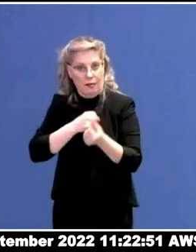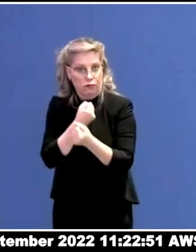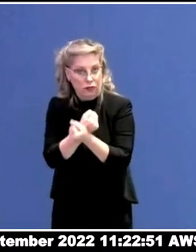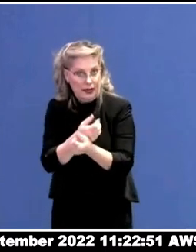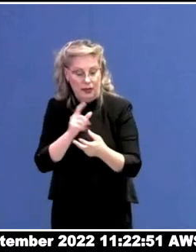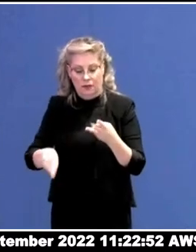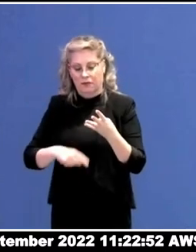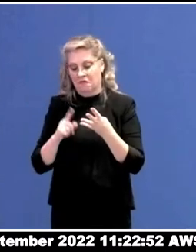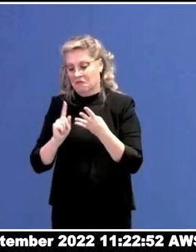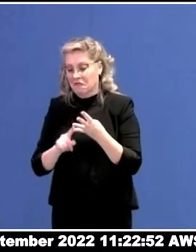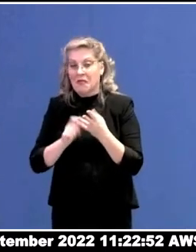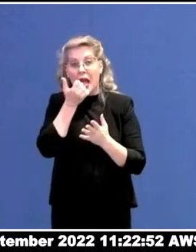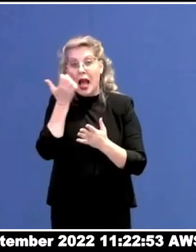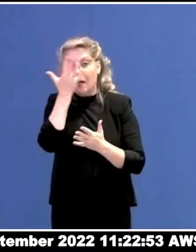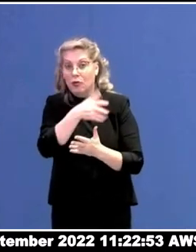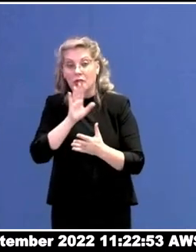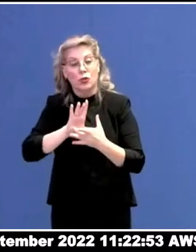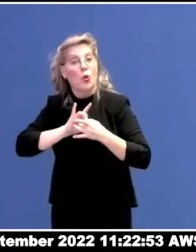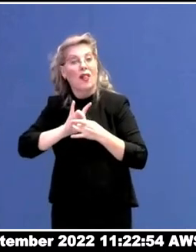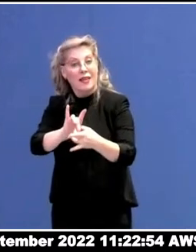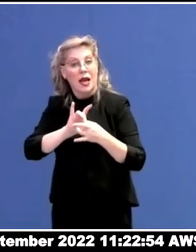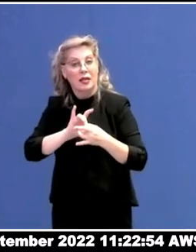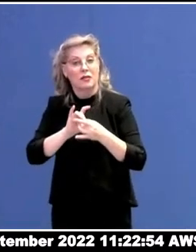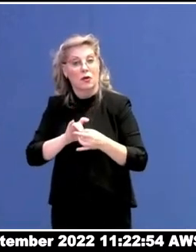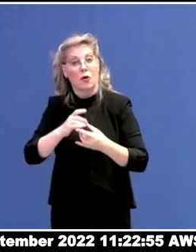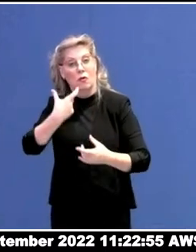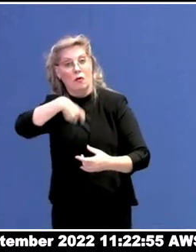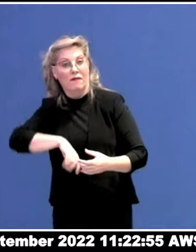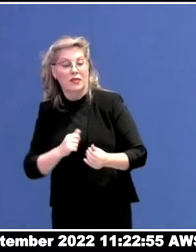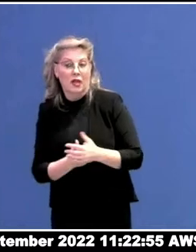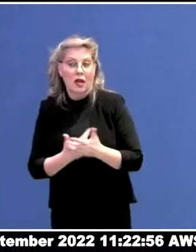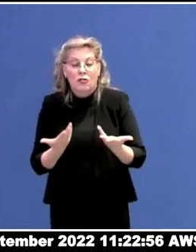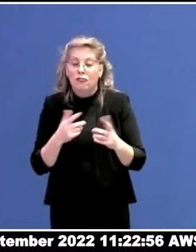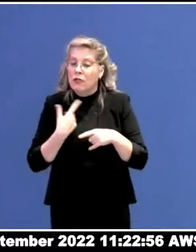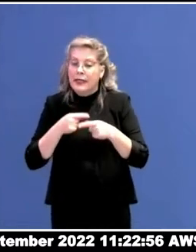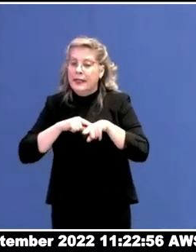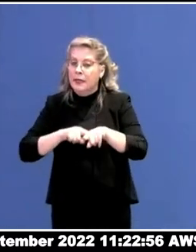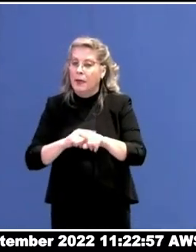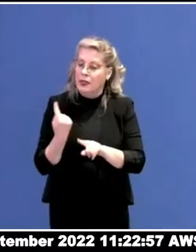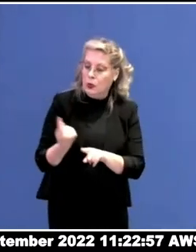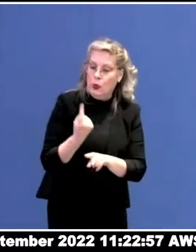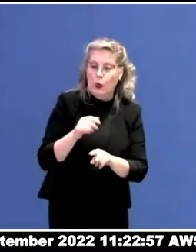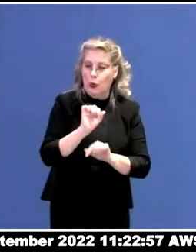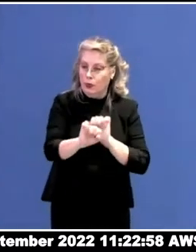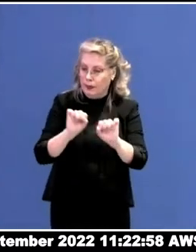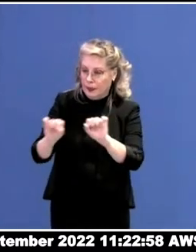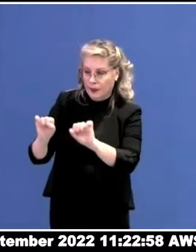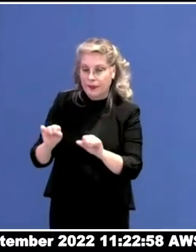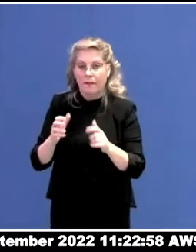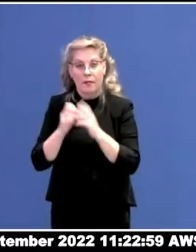It just depended who very much went to the PRAG meeting. So, a lot of family - a lot of people in the prison system, like, for example, the